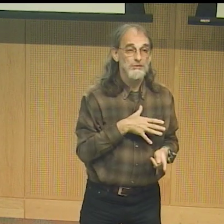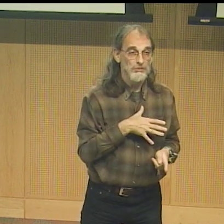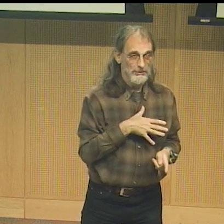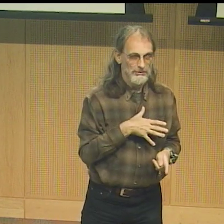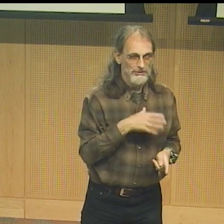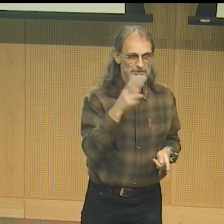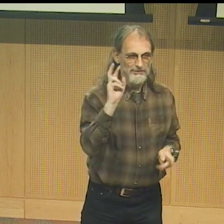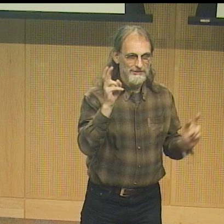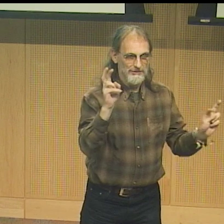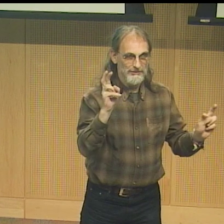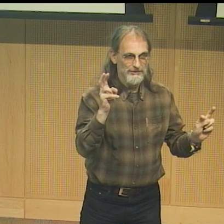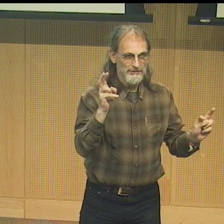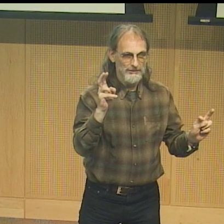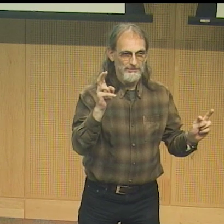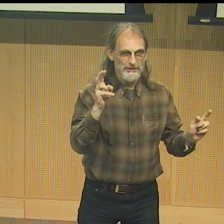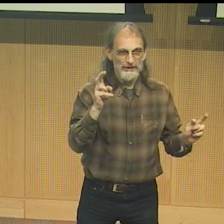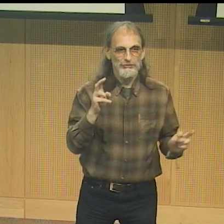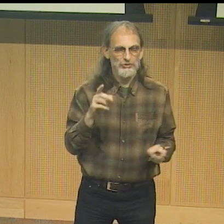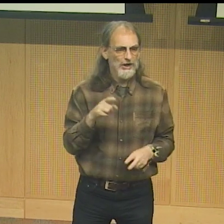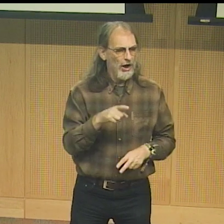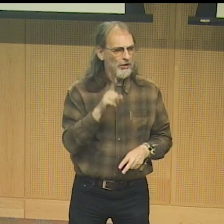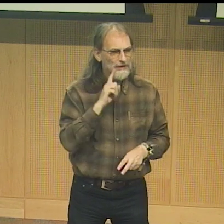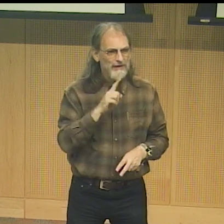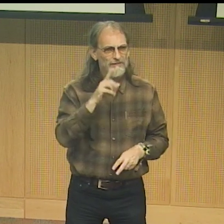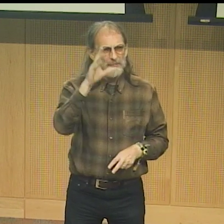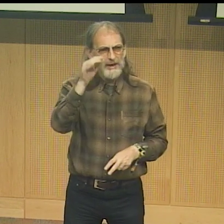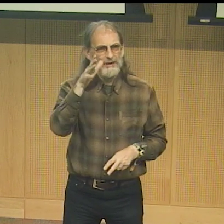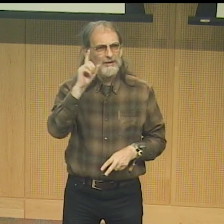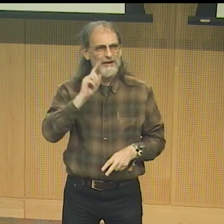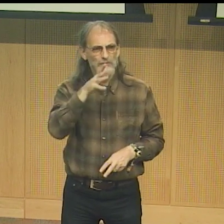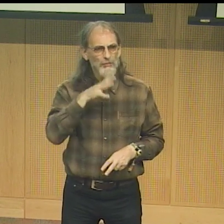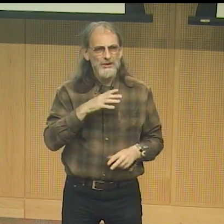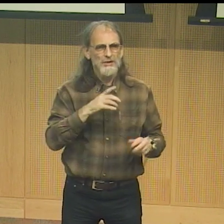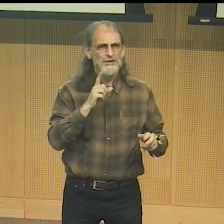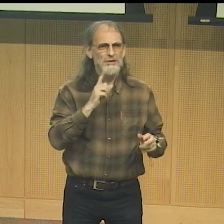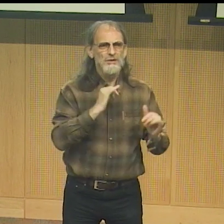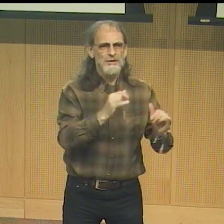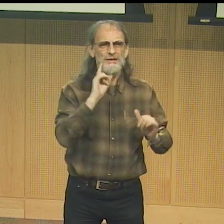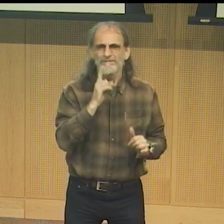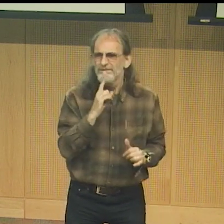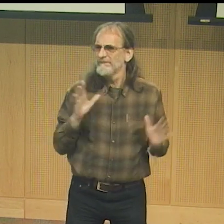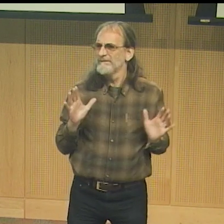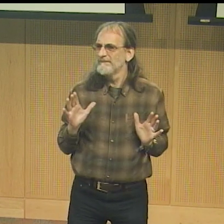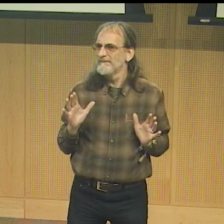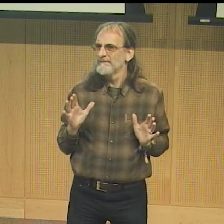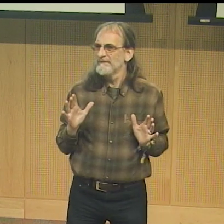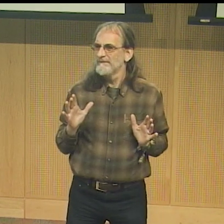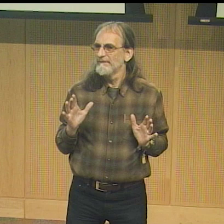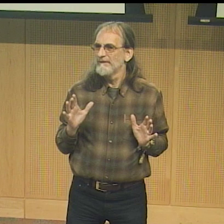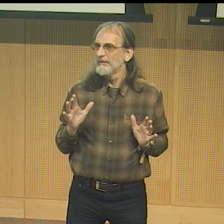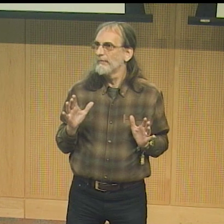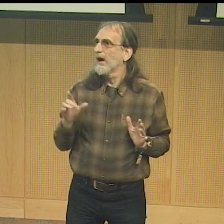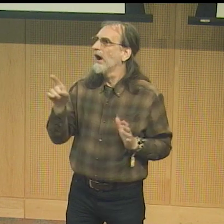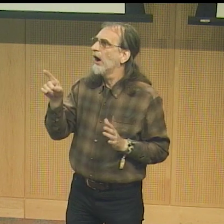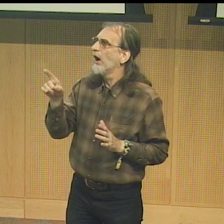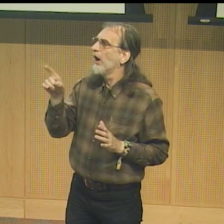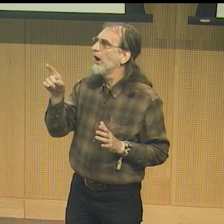experienced by different minorities, there are some-- there are some definite commonalities between these